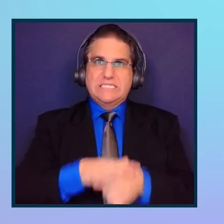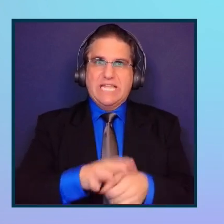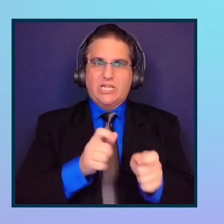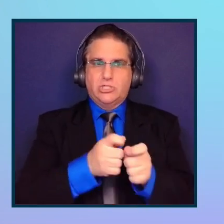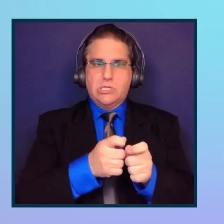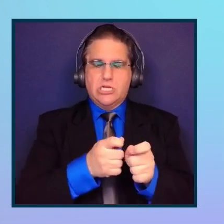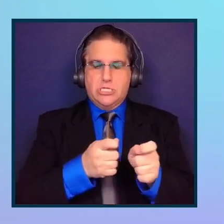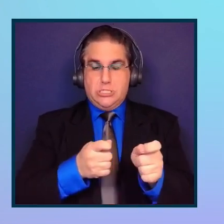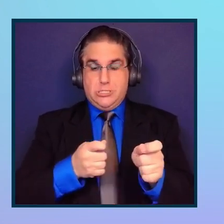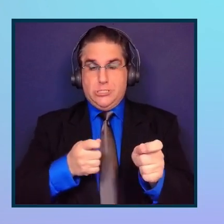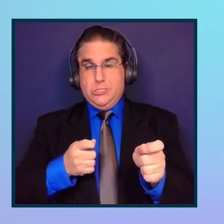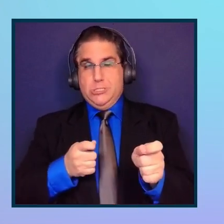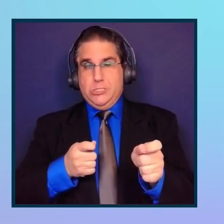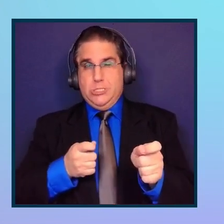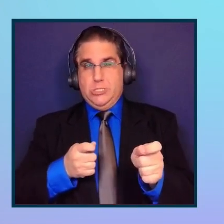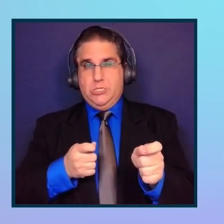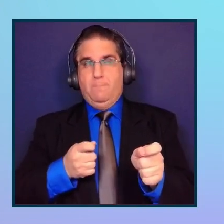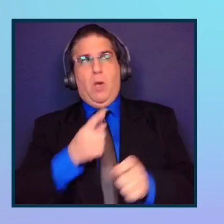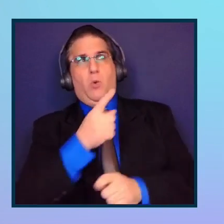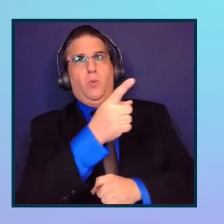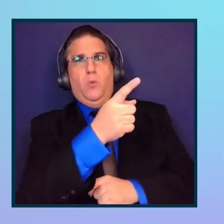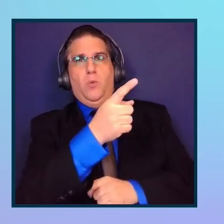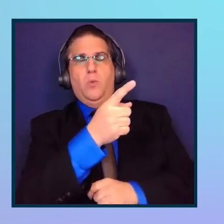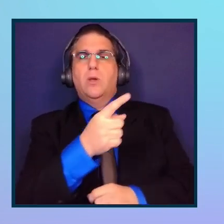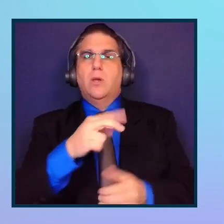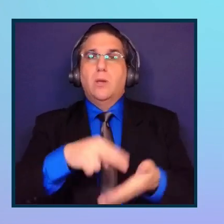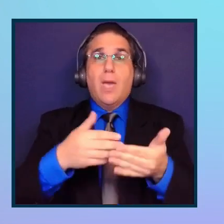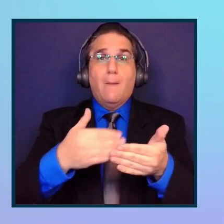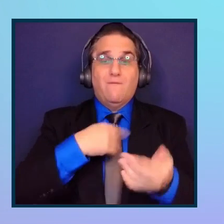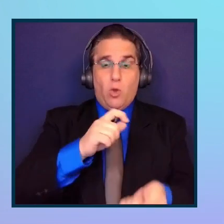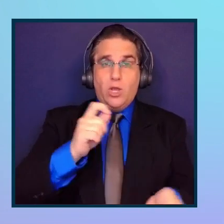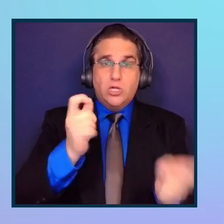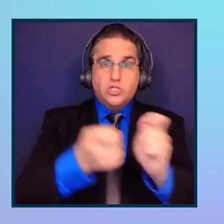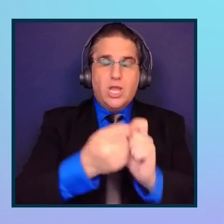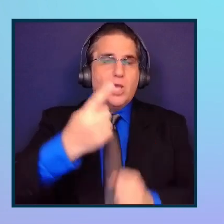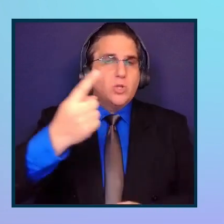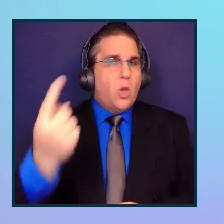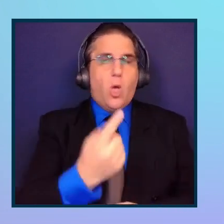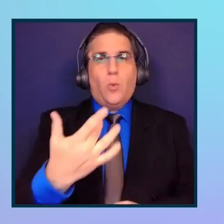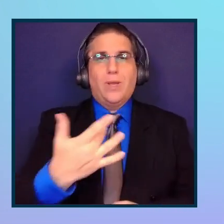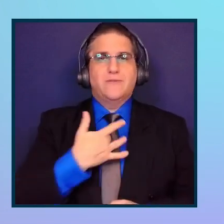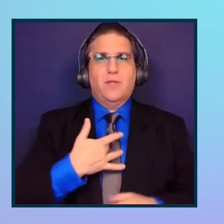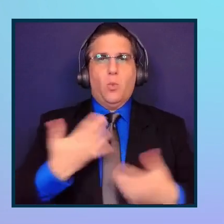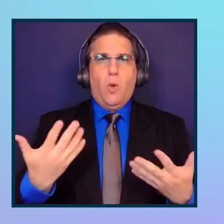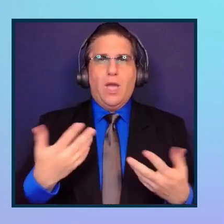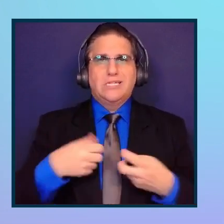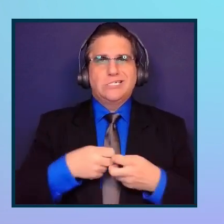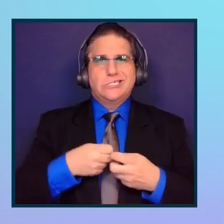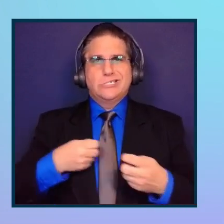just before change happens. And people who have signed up to do a job